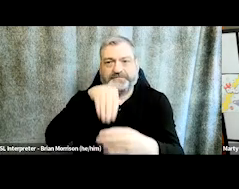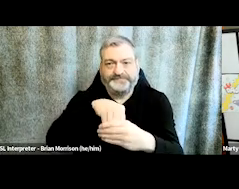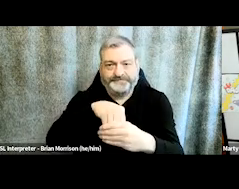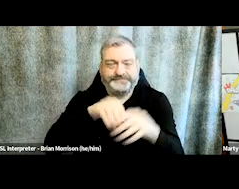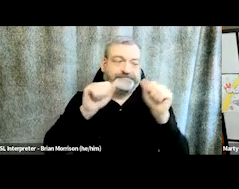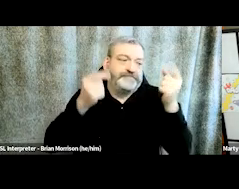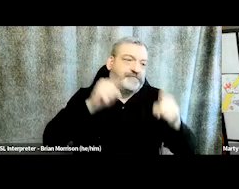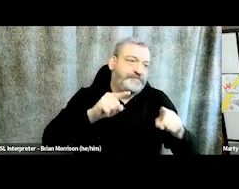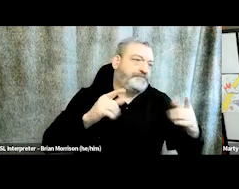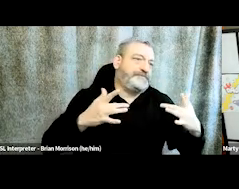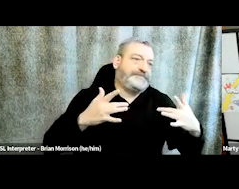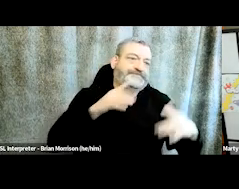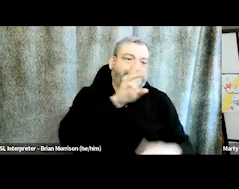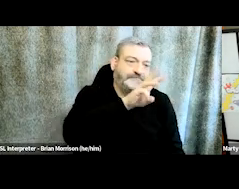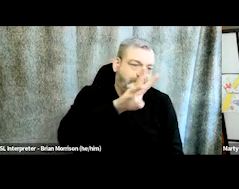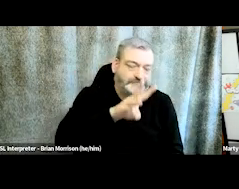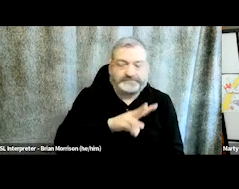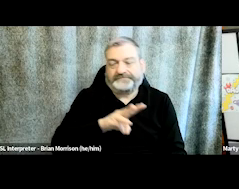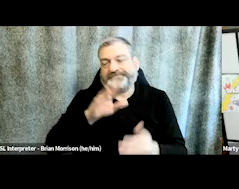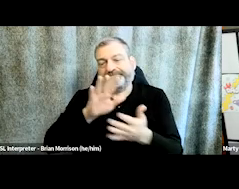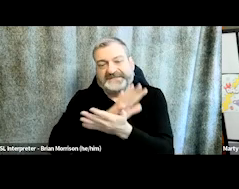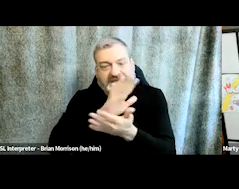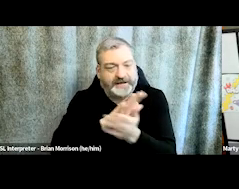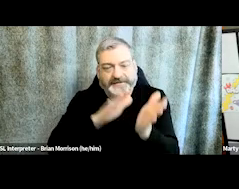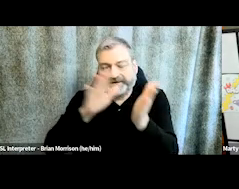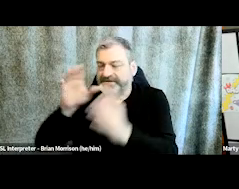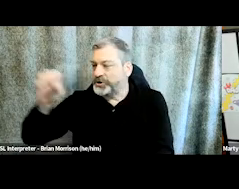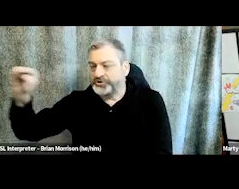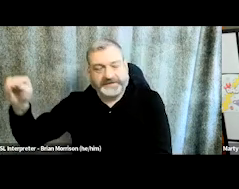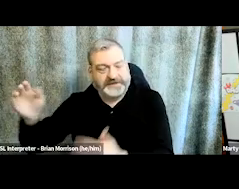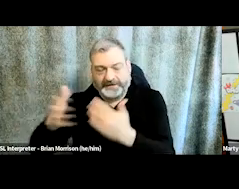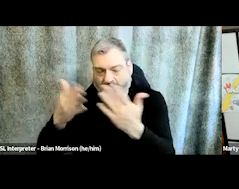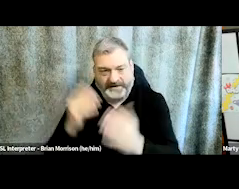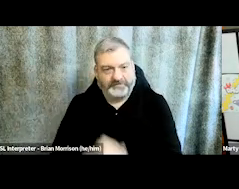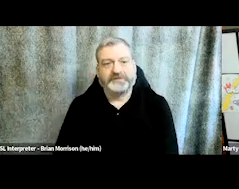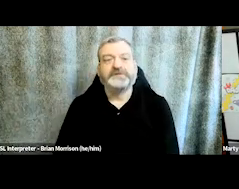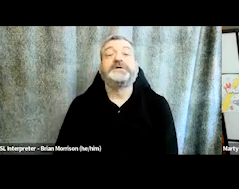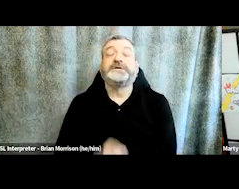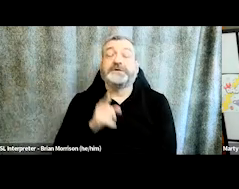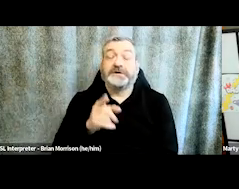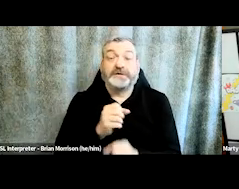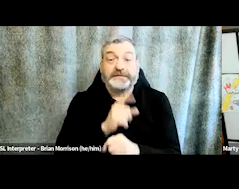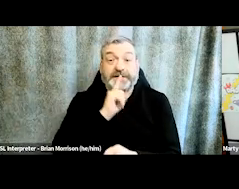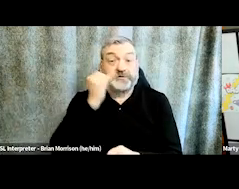it can happen in documents, it can happen with your social media. So in doing that, you want to make sure that if I'm going to spend time on this,